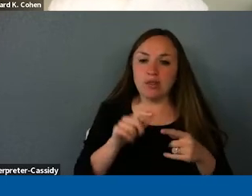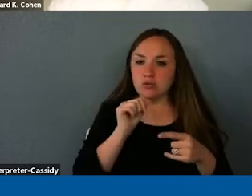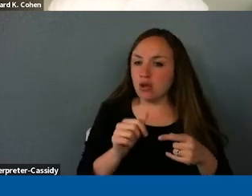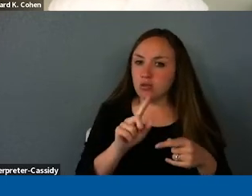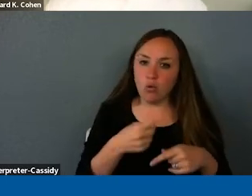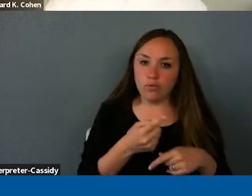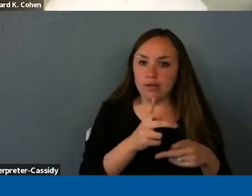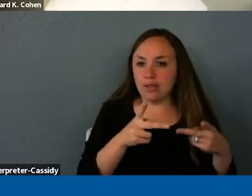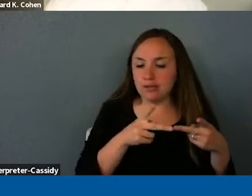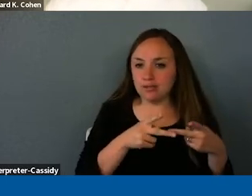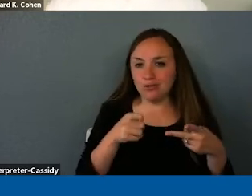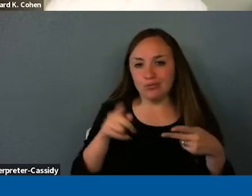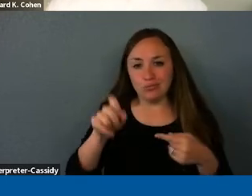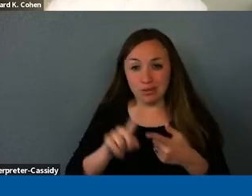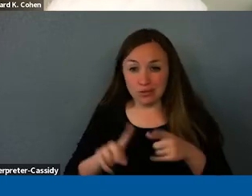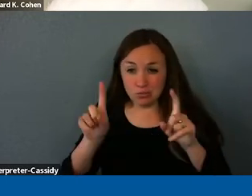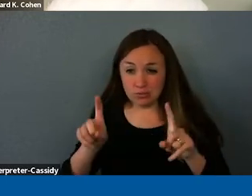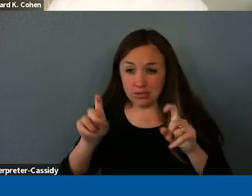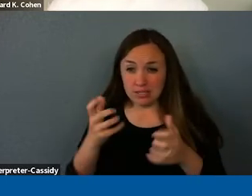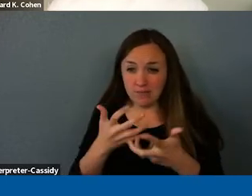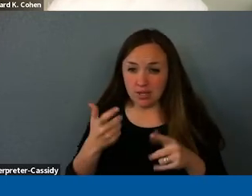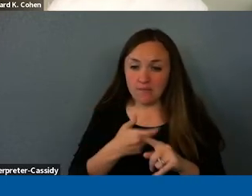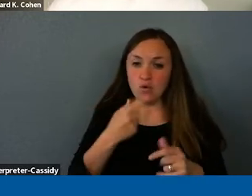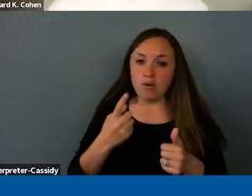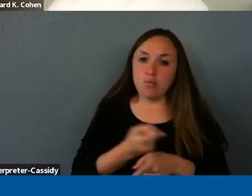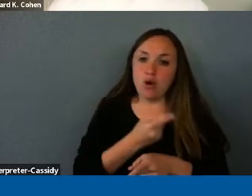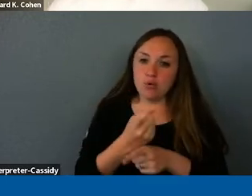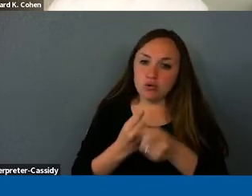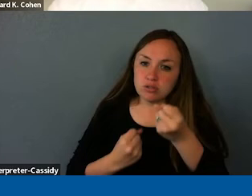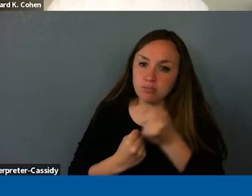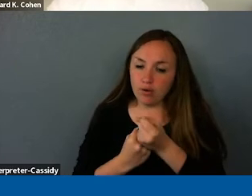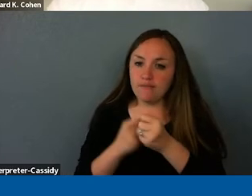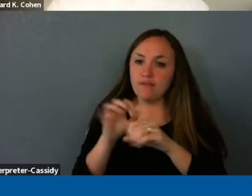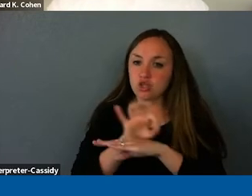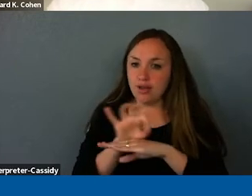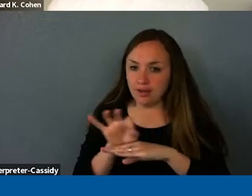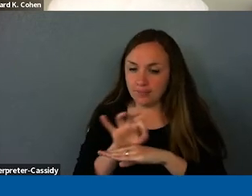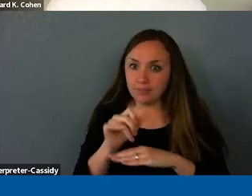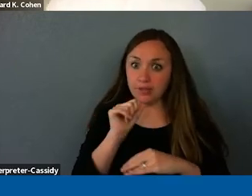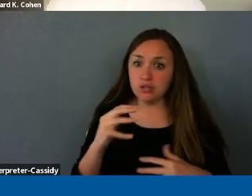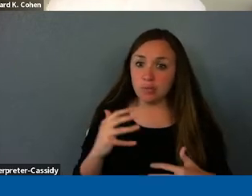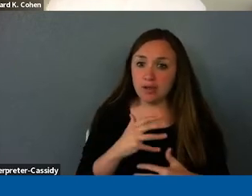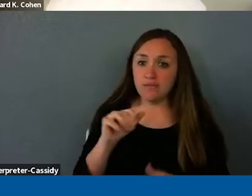Ultimately, you need to test everything for proper support and functionality. Don't be afraid of ARIA.